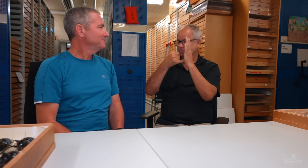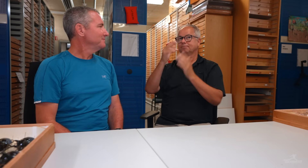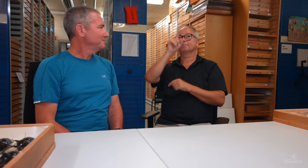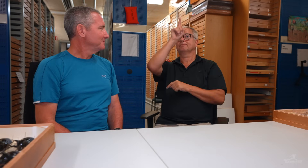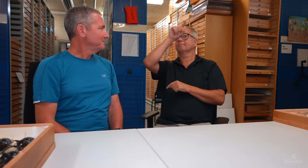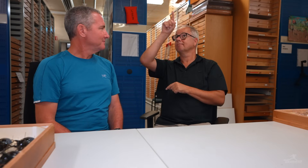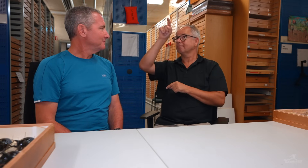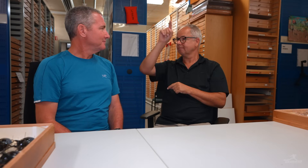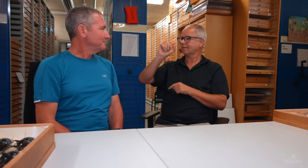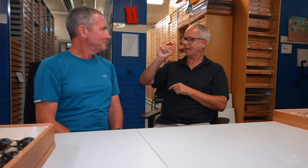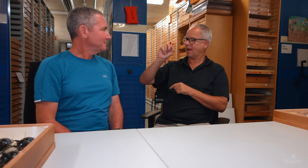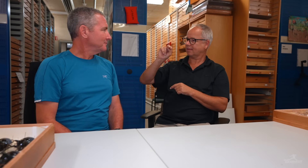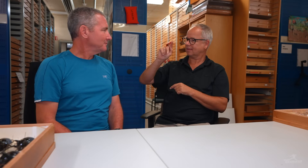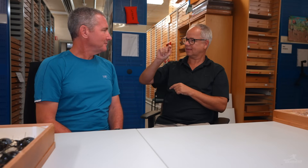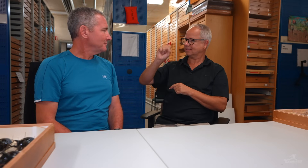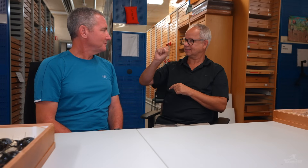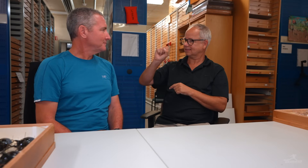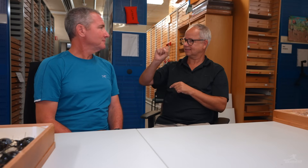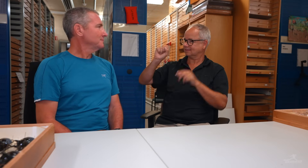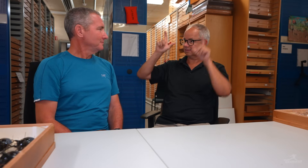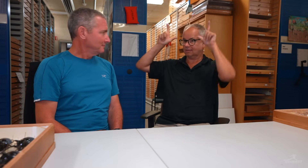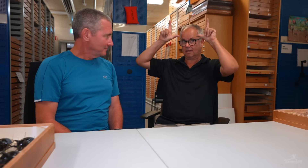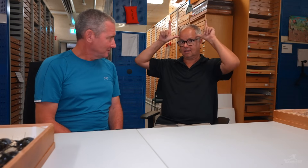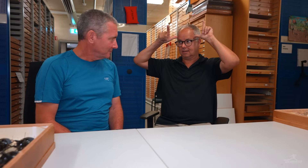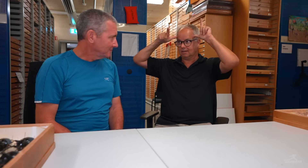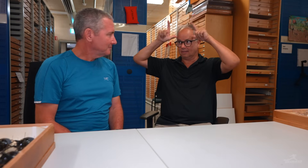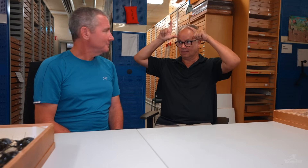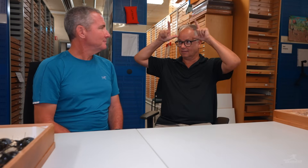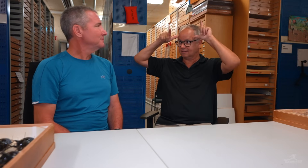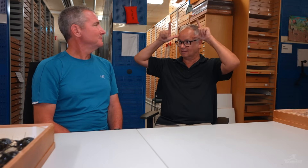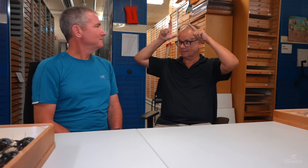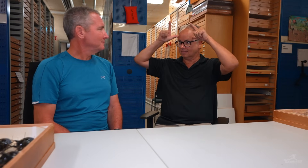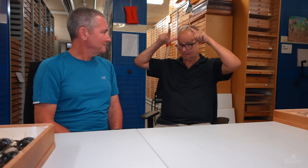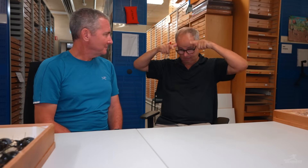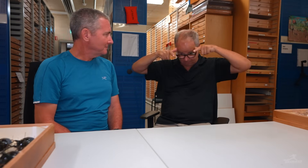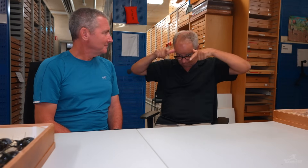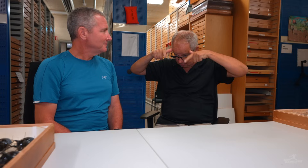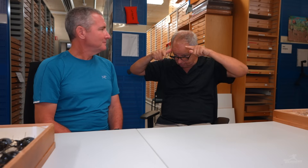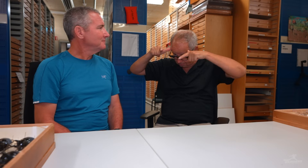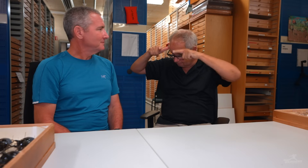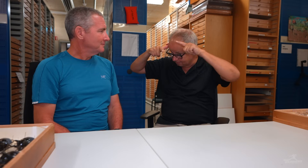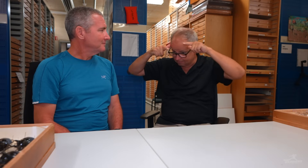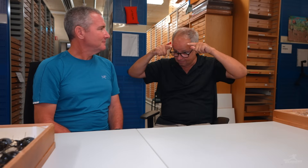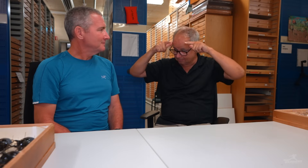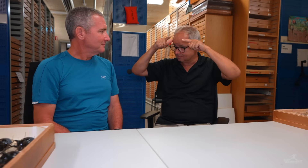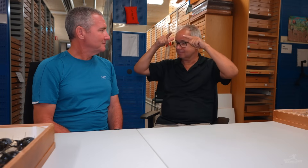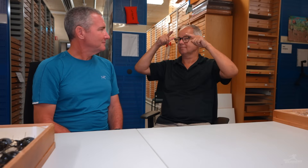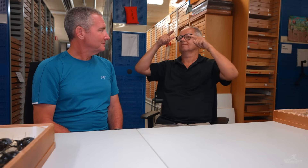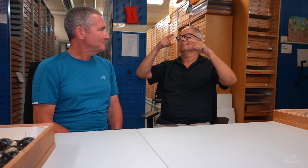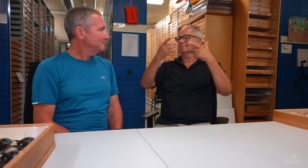Ants, for their antennae.